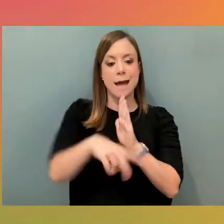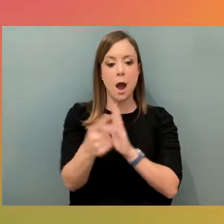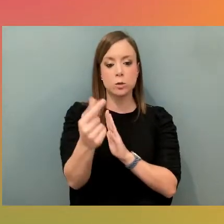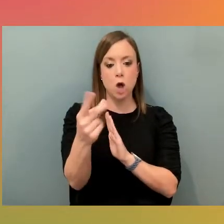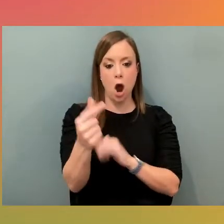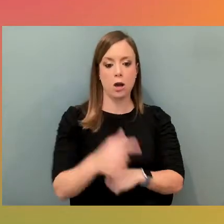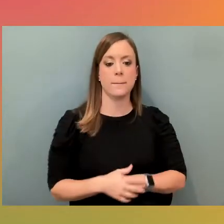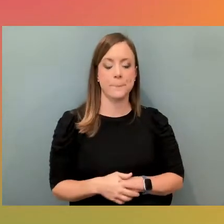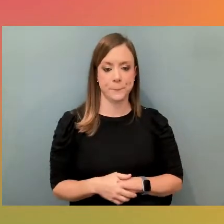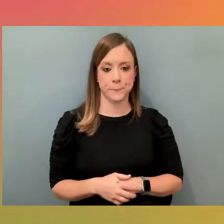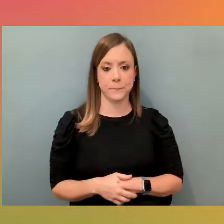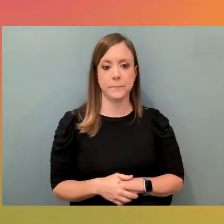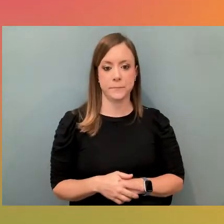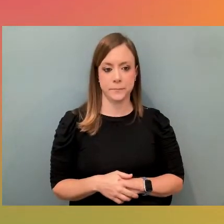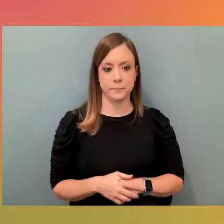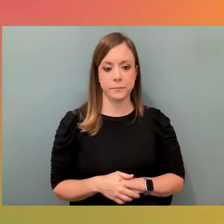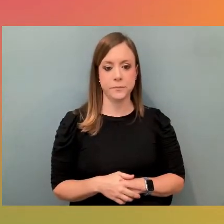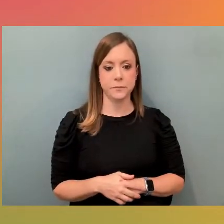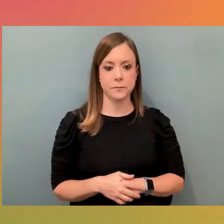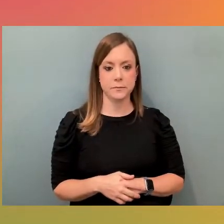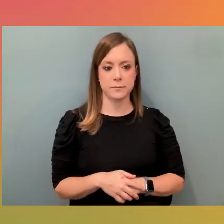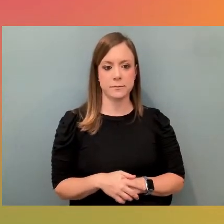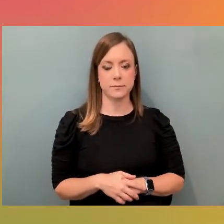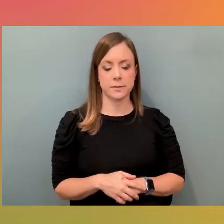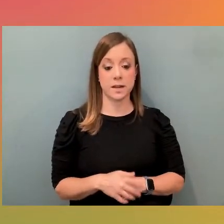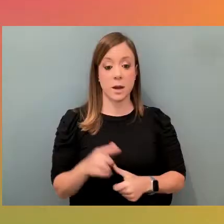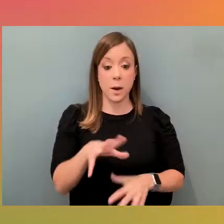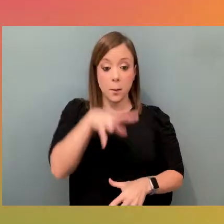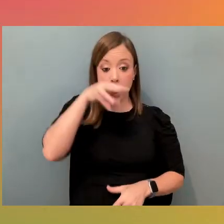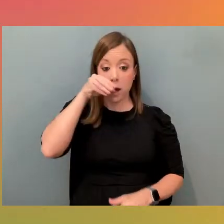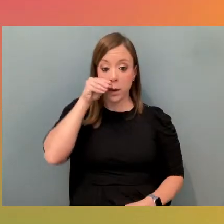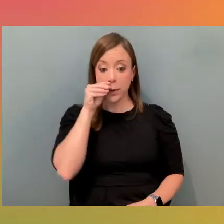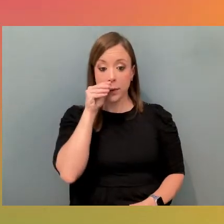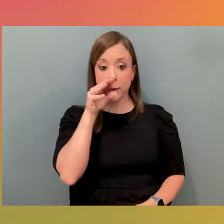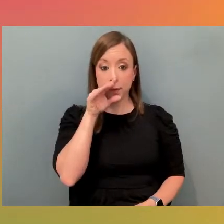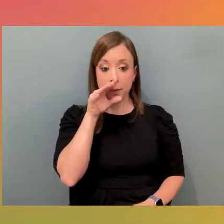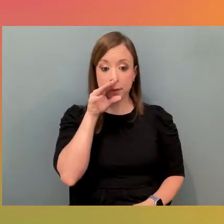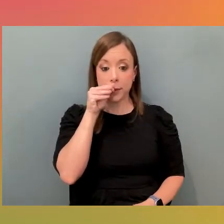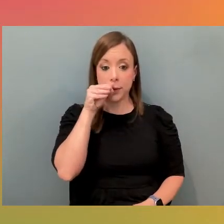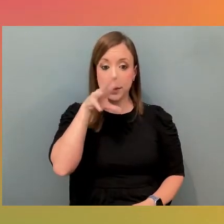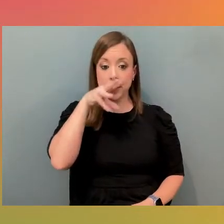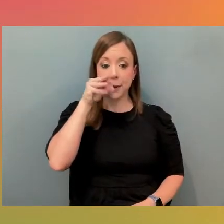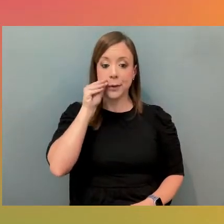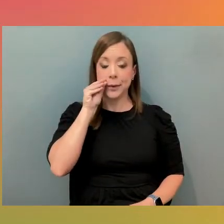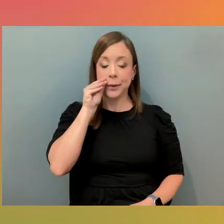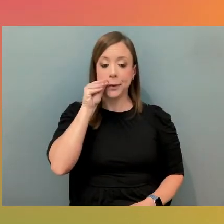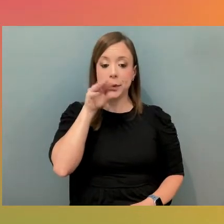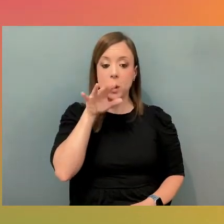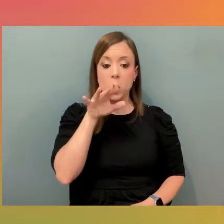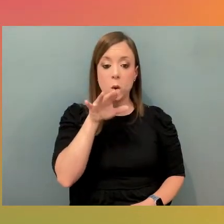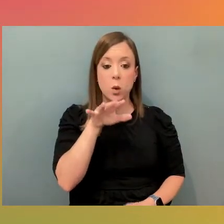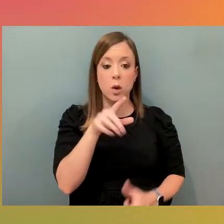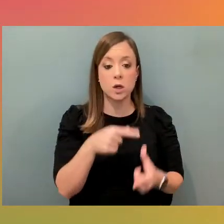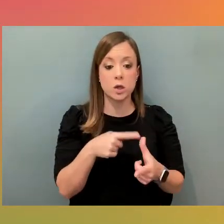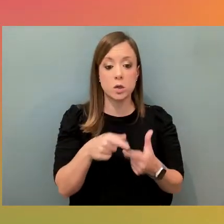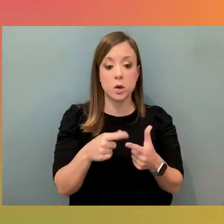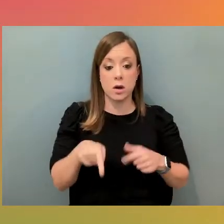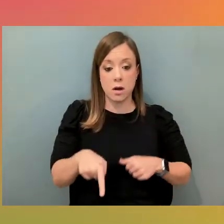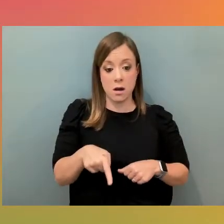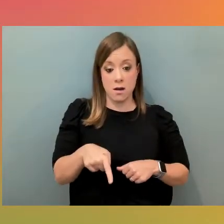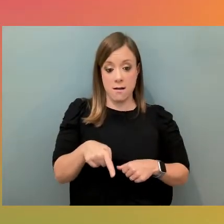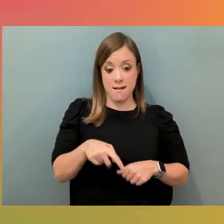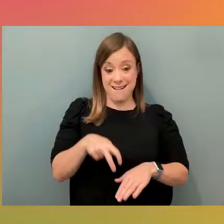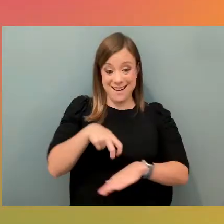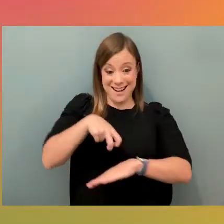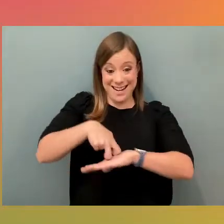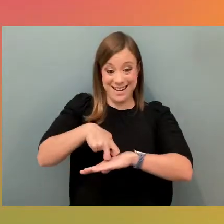AS YOU EXHALE, MAKE YOUR WAY TO